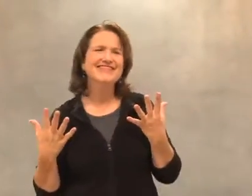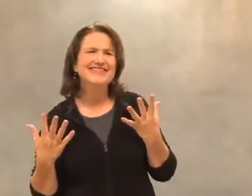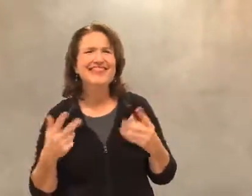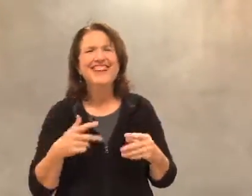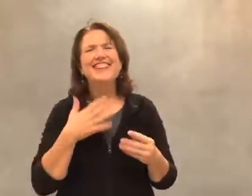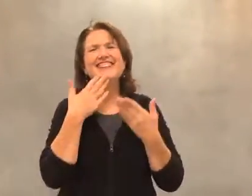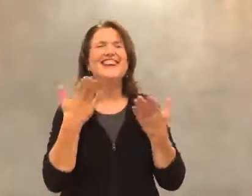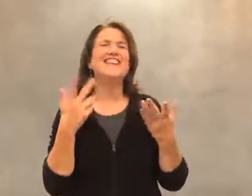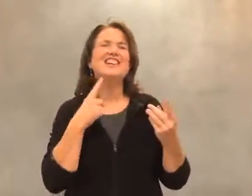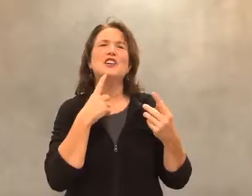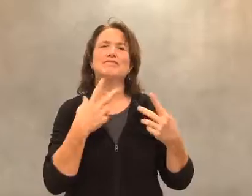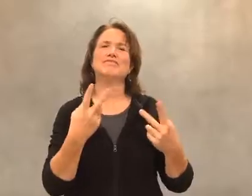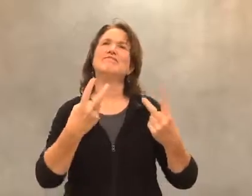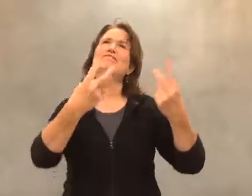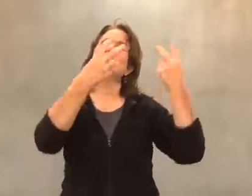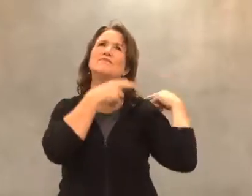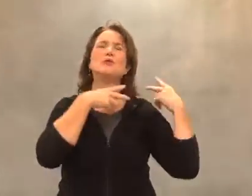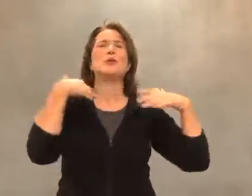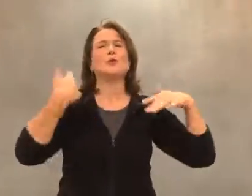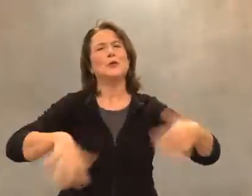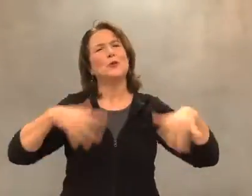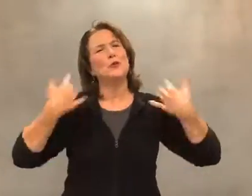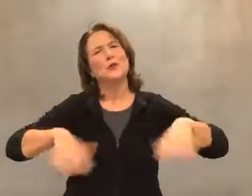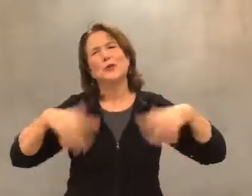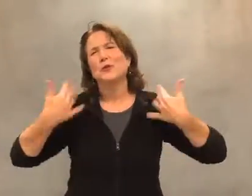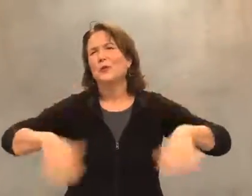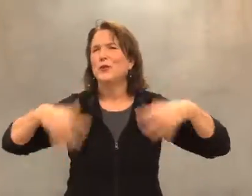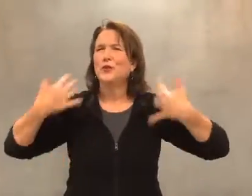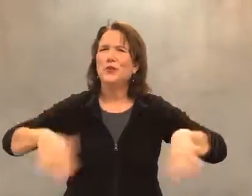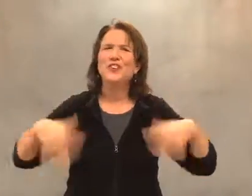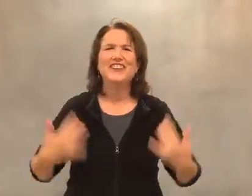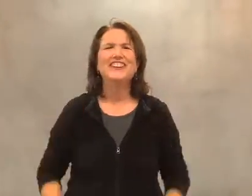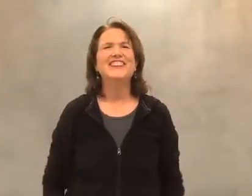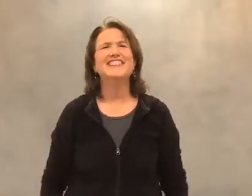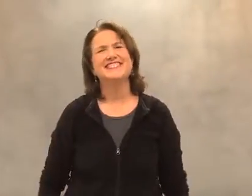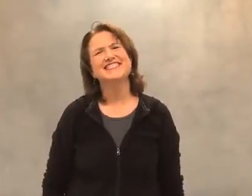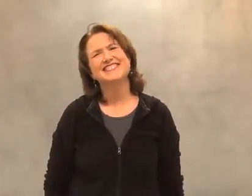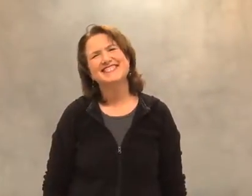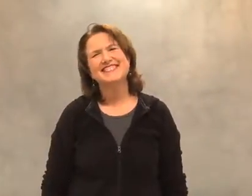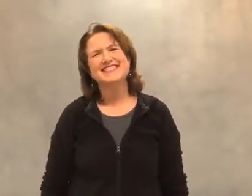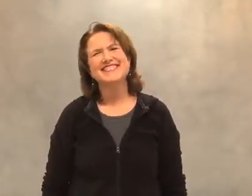I'm thankful to have something so wonderful to look back on.